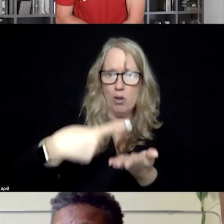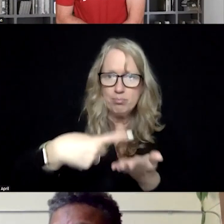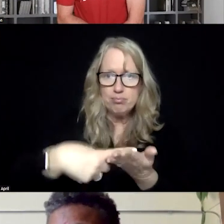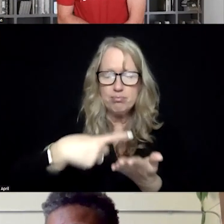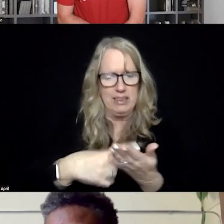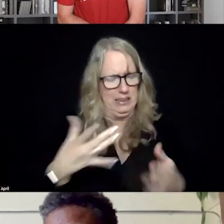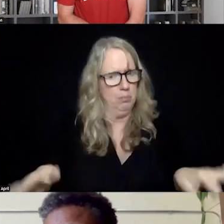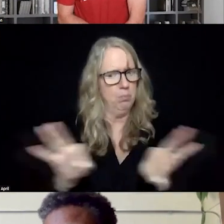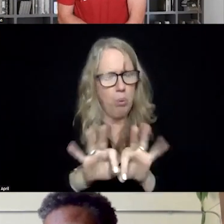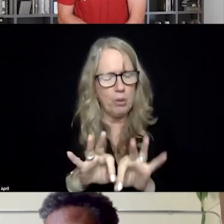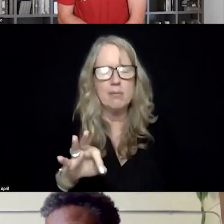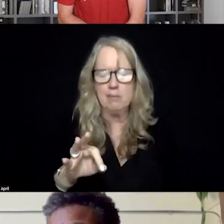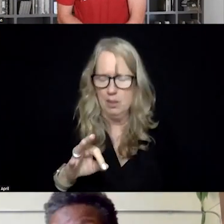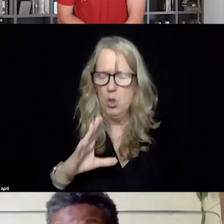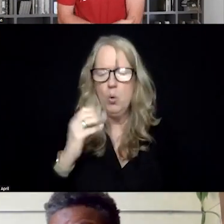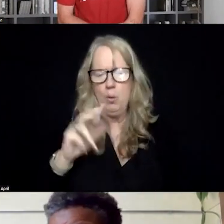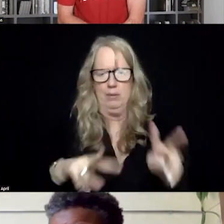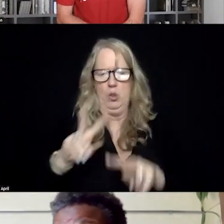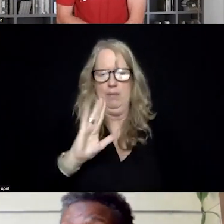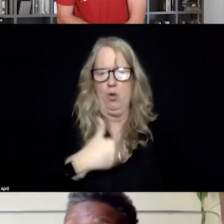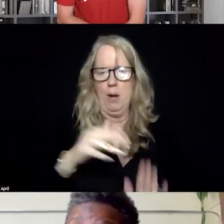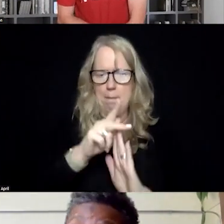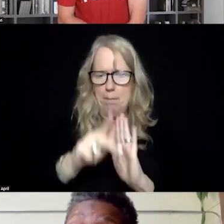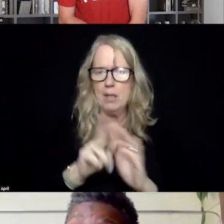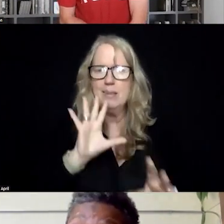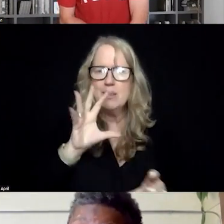CRITICAL TO LOOK AT THE POLICIES AND INCLUDE THE POLICYMAKERS IN